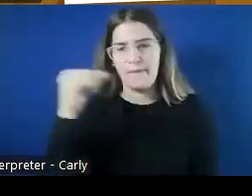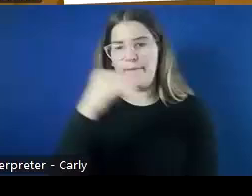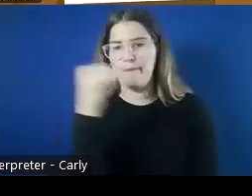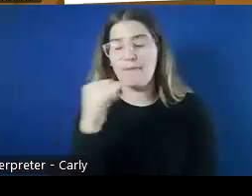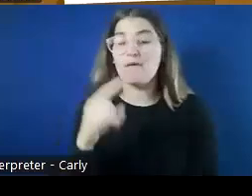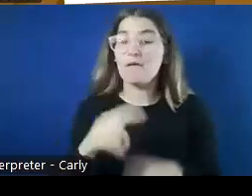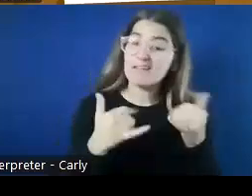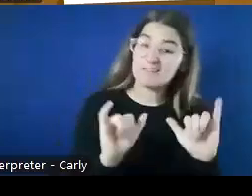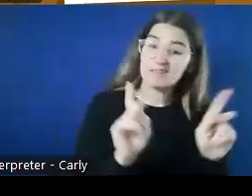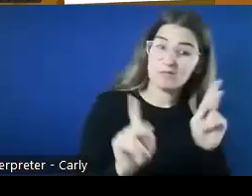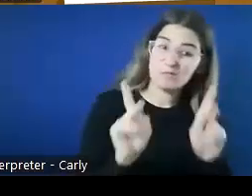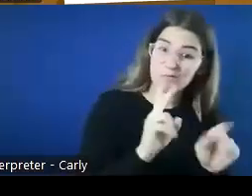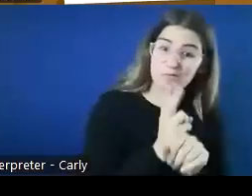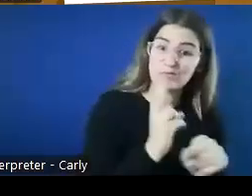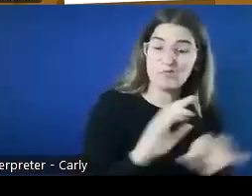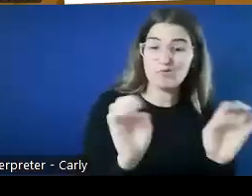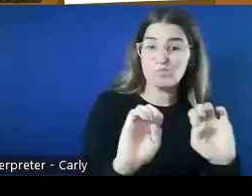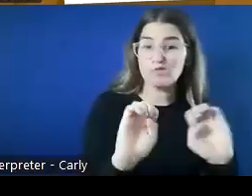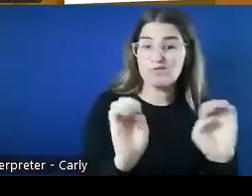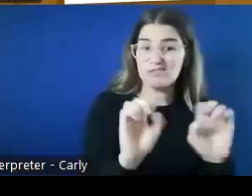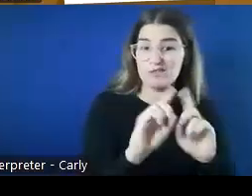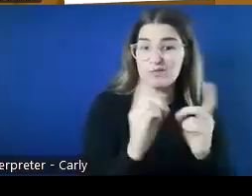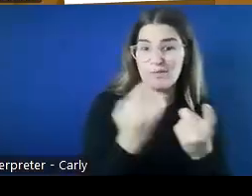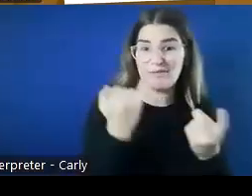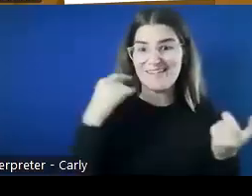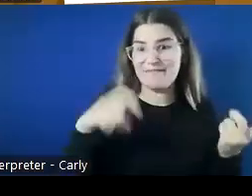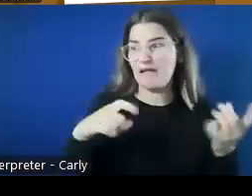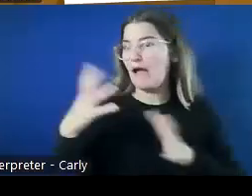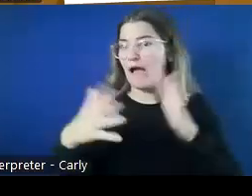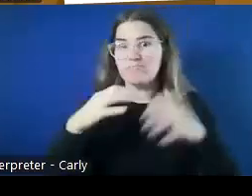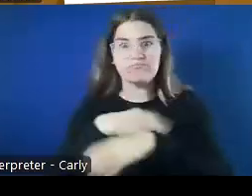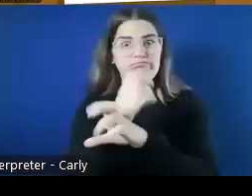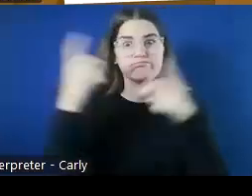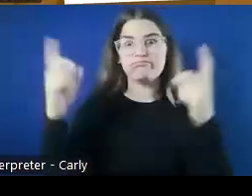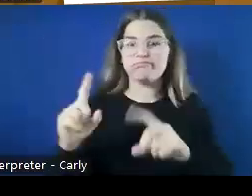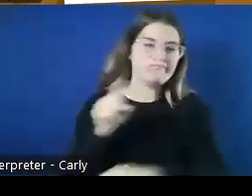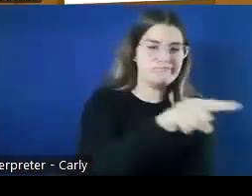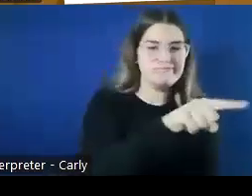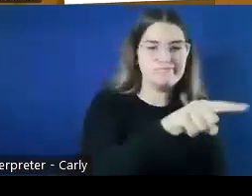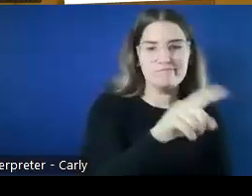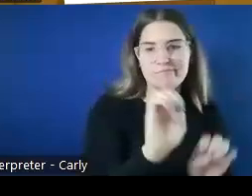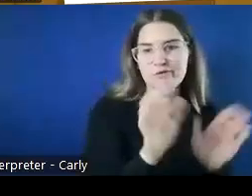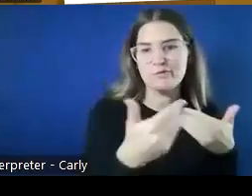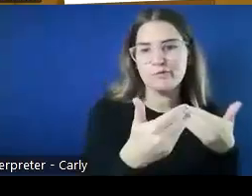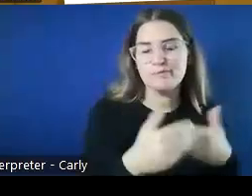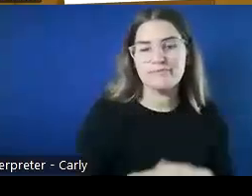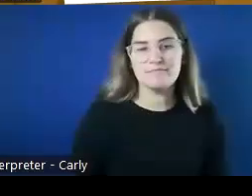departments in times of Crisis as their default care and we felt that there was a need to really